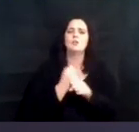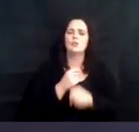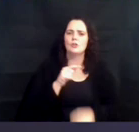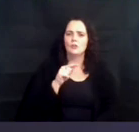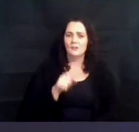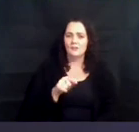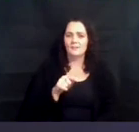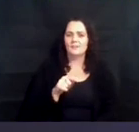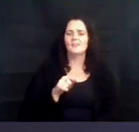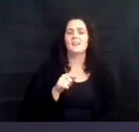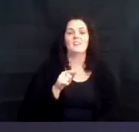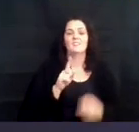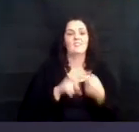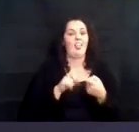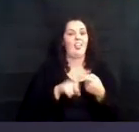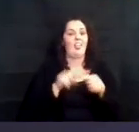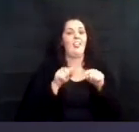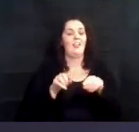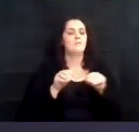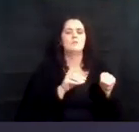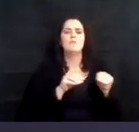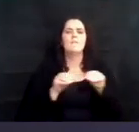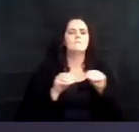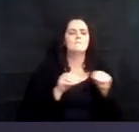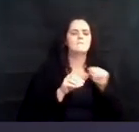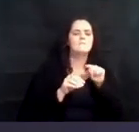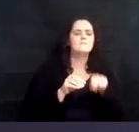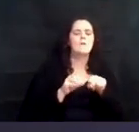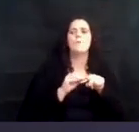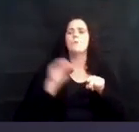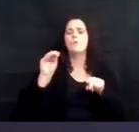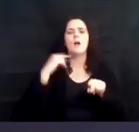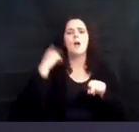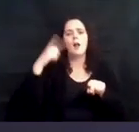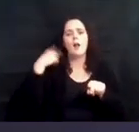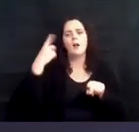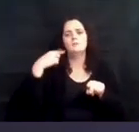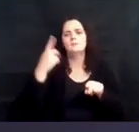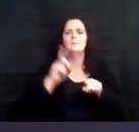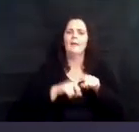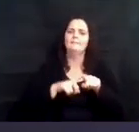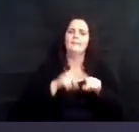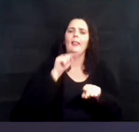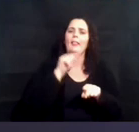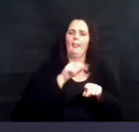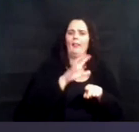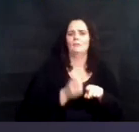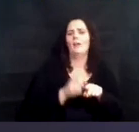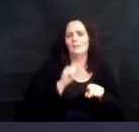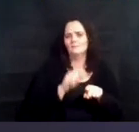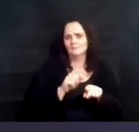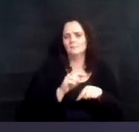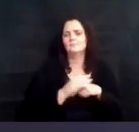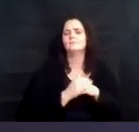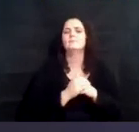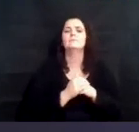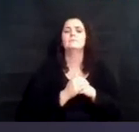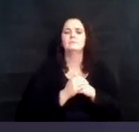He spends a lot of time moving between Johannesburg and London but continues to work out of South Africa, who of course came up in the